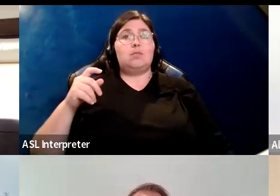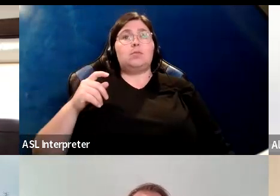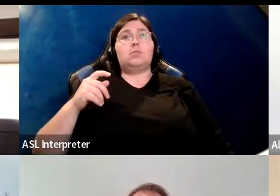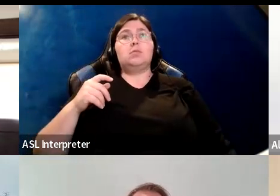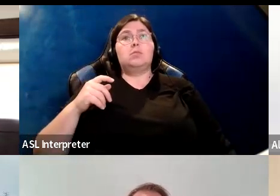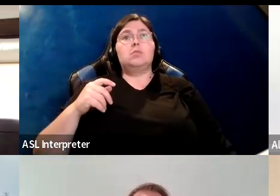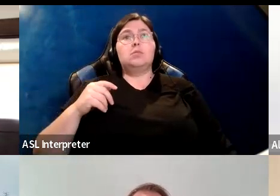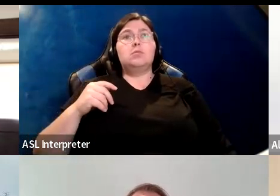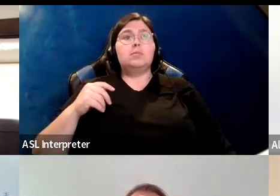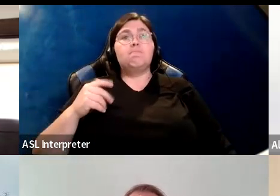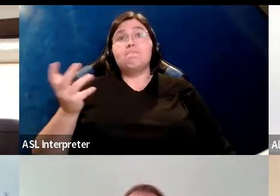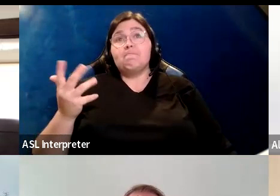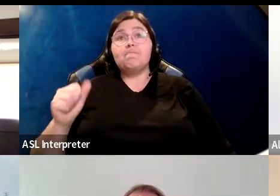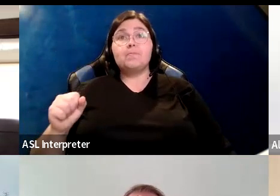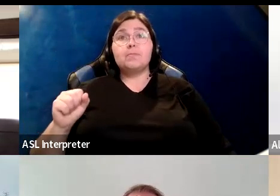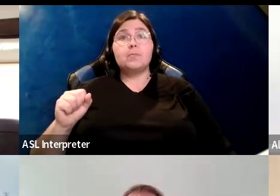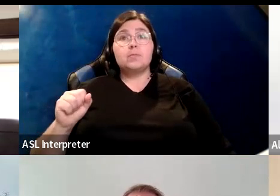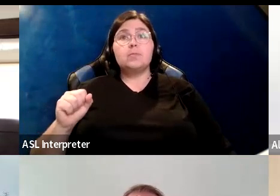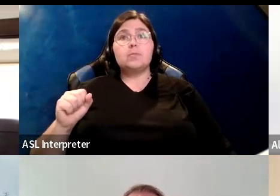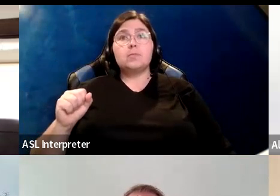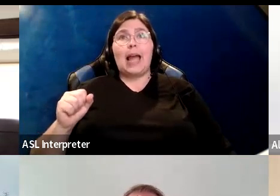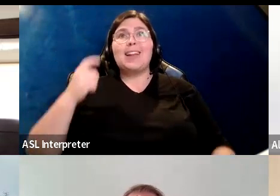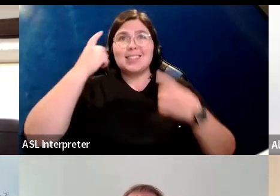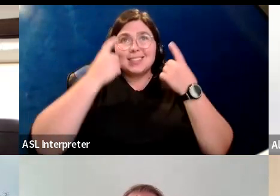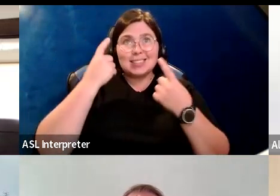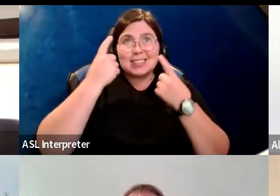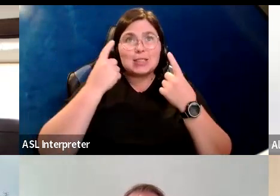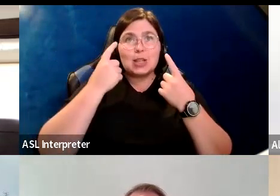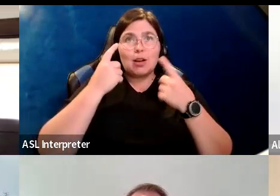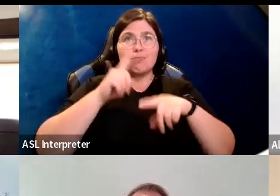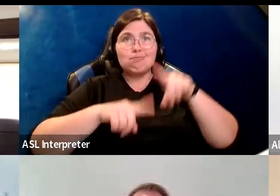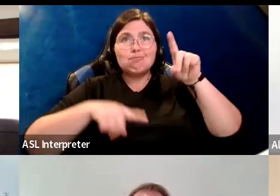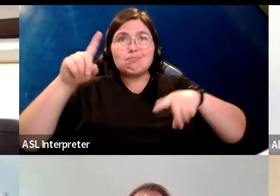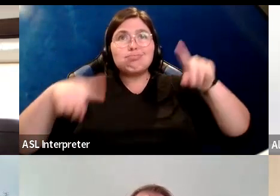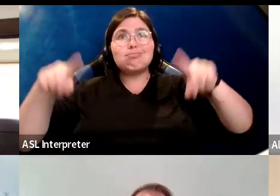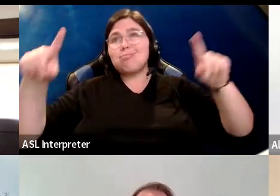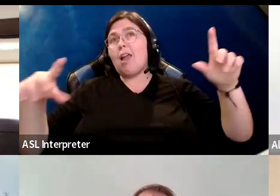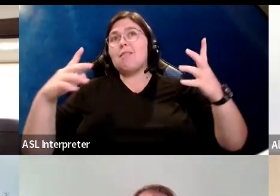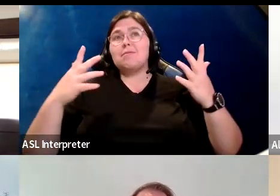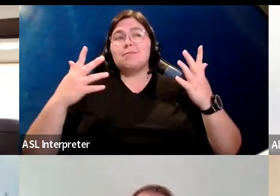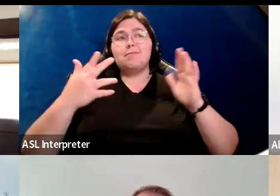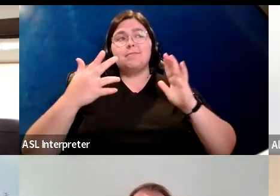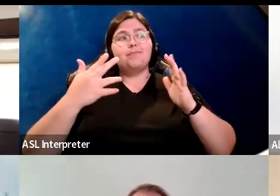take into account the variety of conditions.